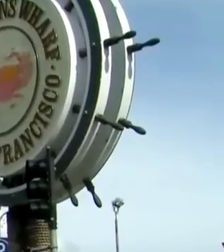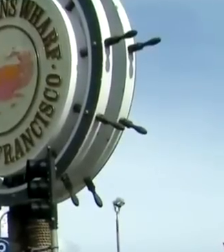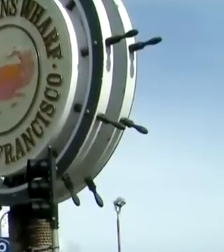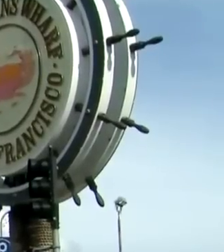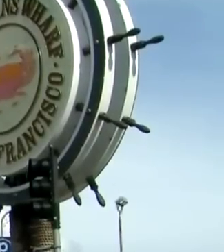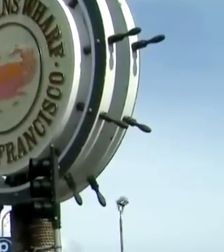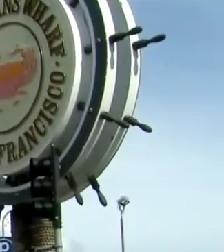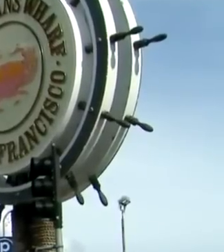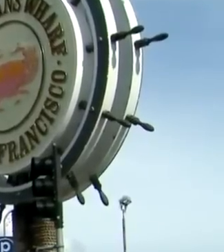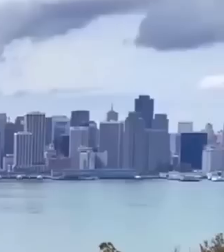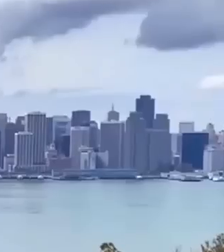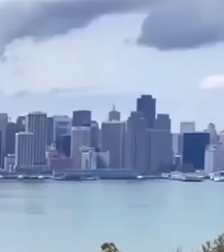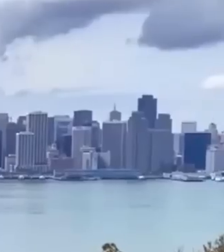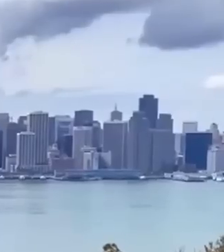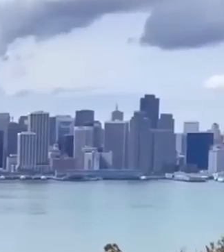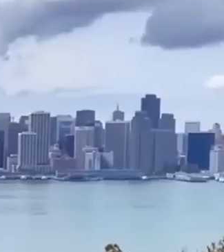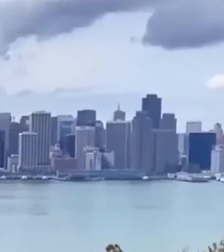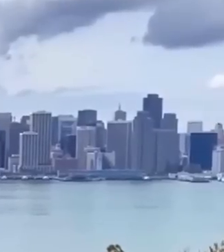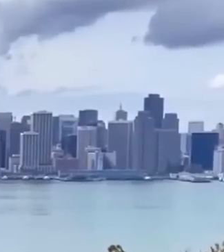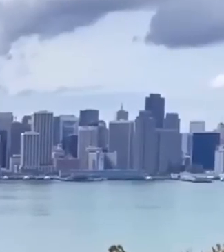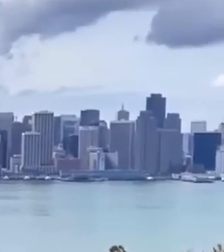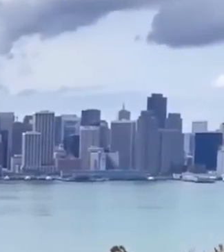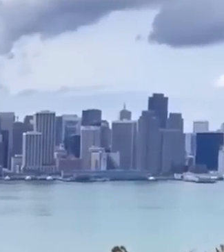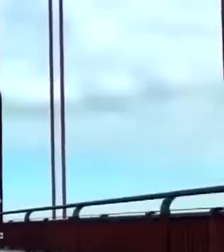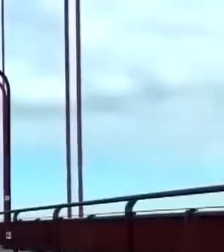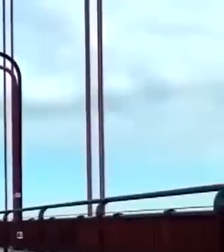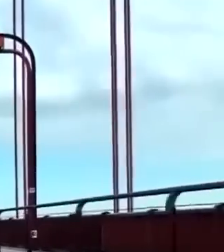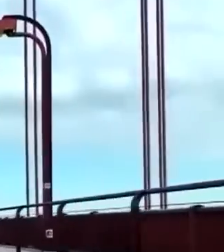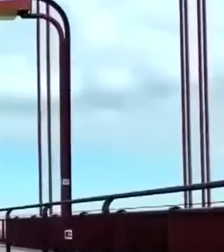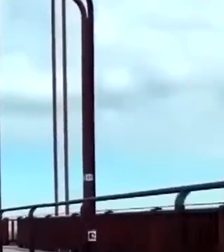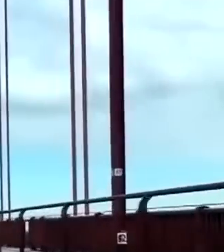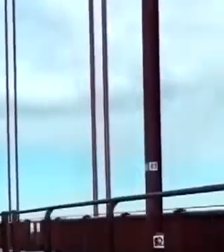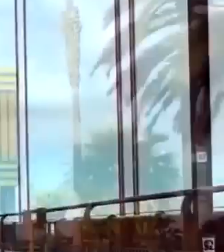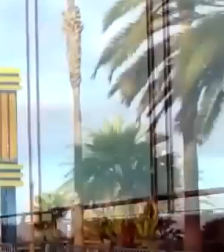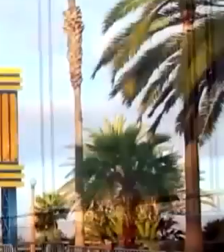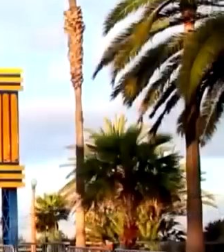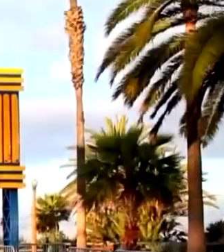IT'S TOO EARLY TO JUDGE IT, BUT THE REALITY IS THAT THE STATE WAS QUICK TO MOVE ON SOCIAL DISTANCING AND AS A